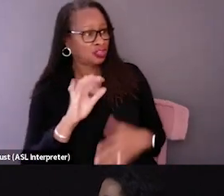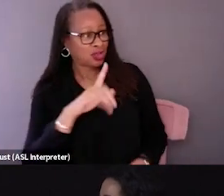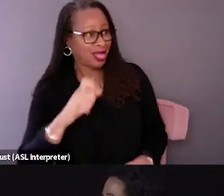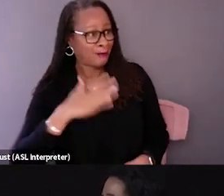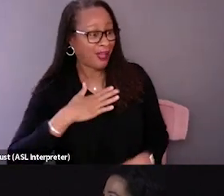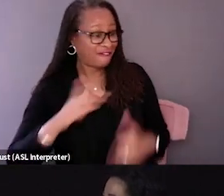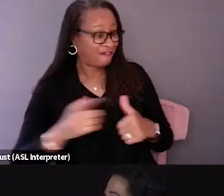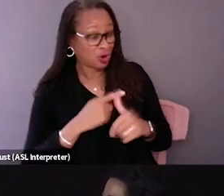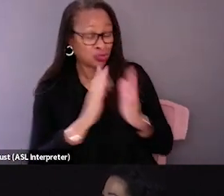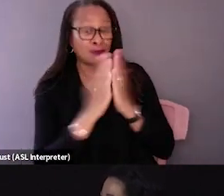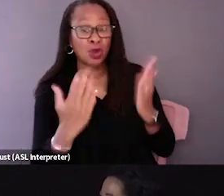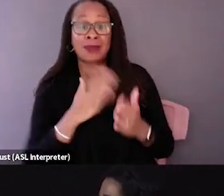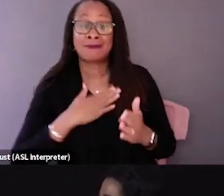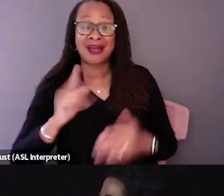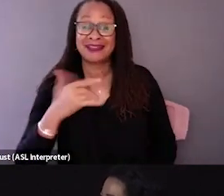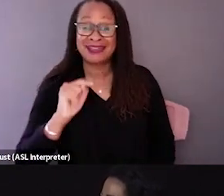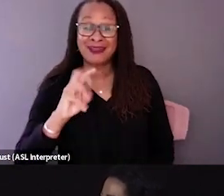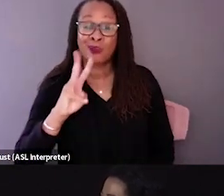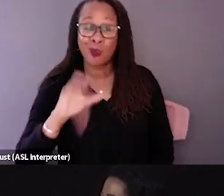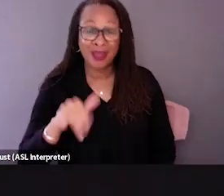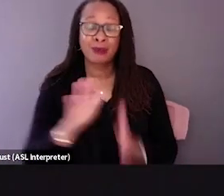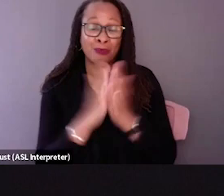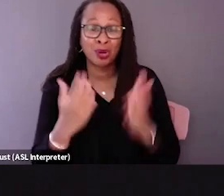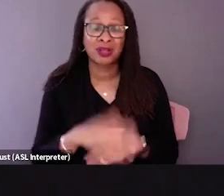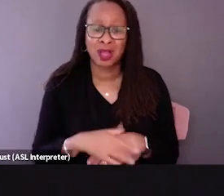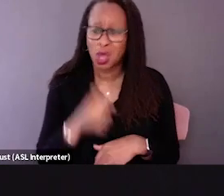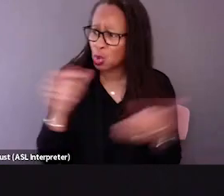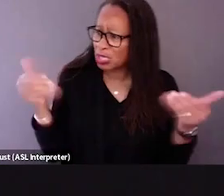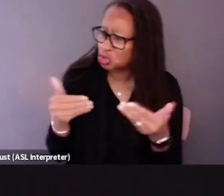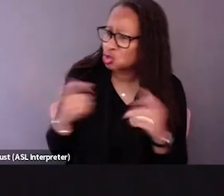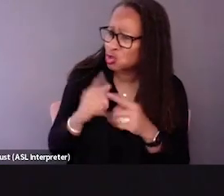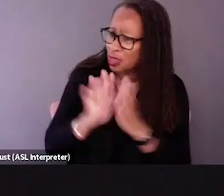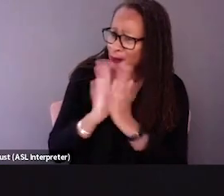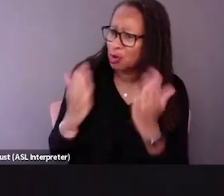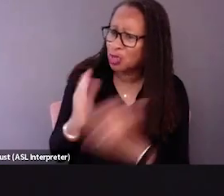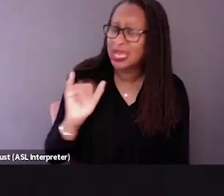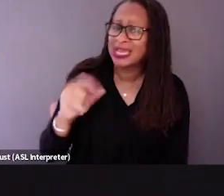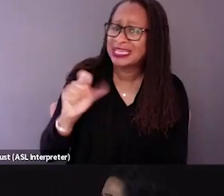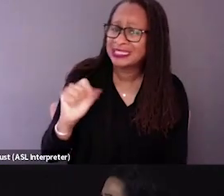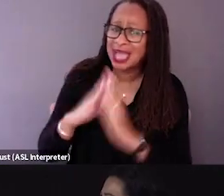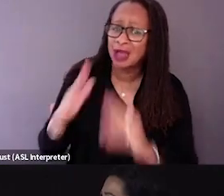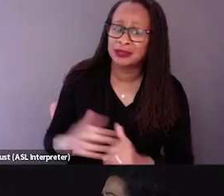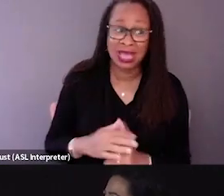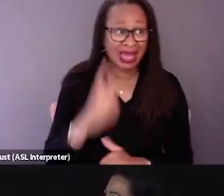Yeah, that was my gateway book I remember. Yeah. And who introduced you to Iggie's House? Did you find it or did someone give you to you? I think it was just in the library or my.